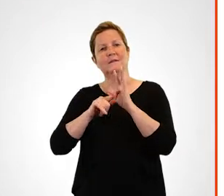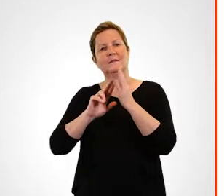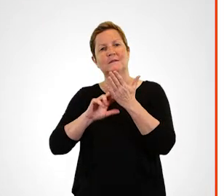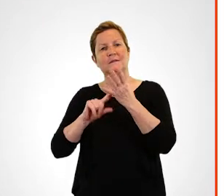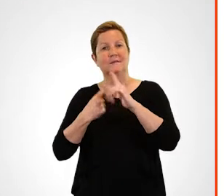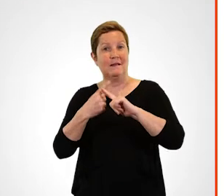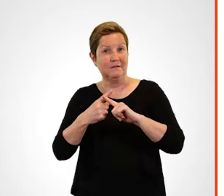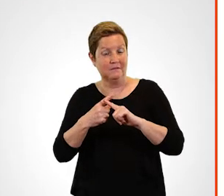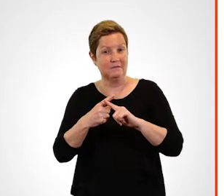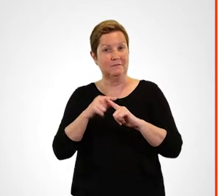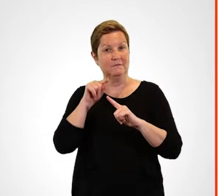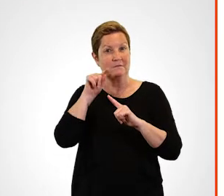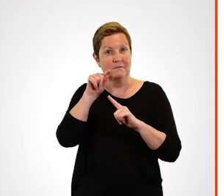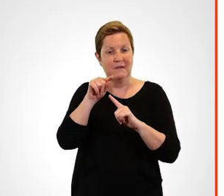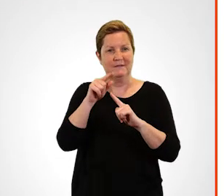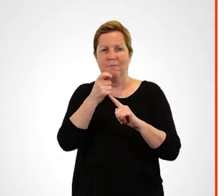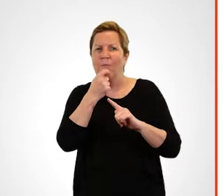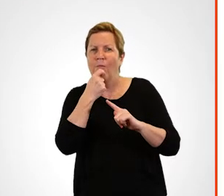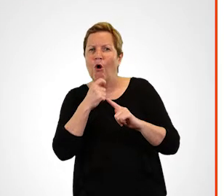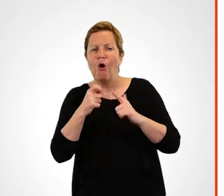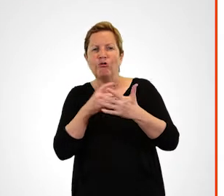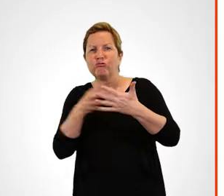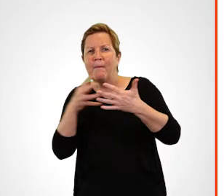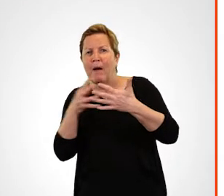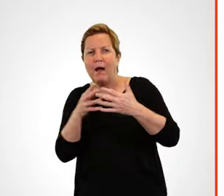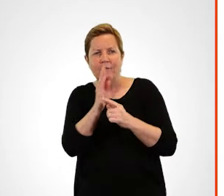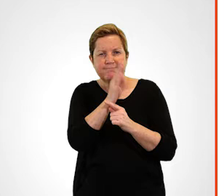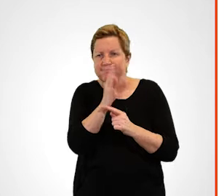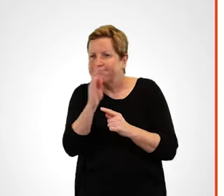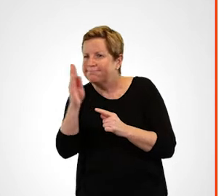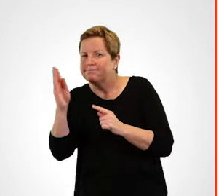that is, the small grammatical bits and how everything goes together.